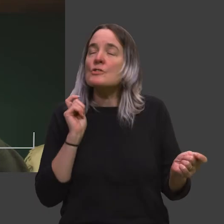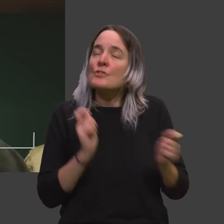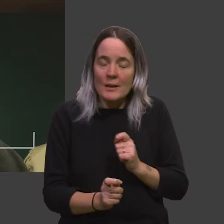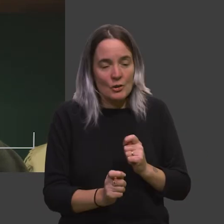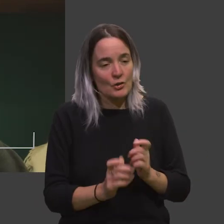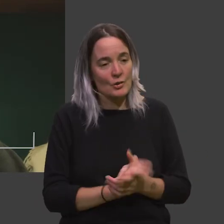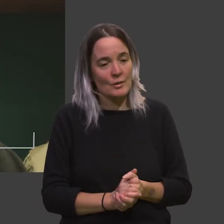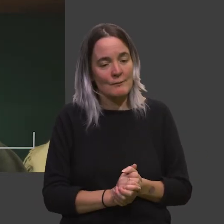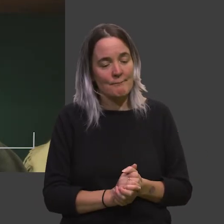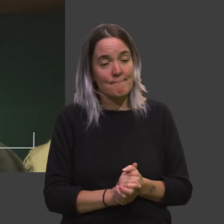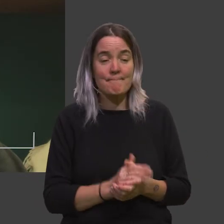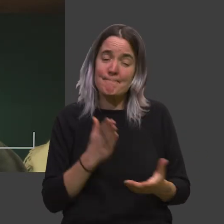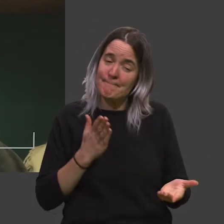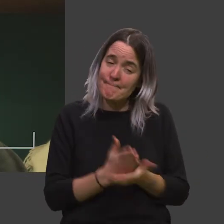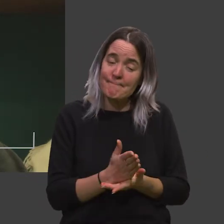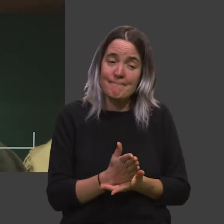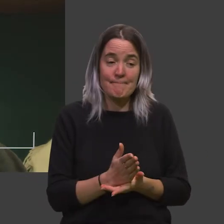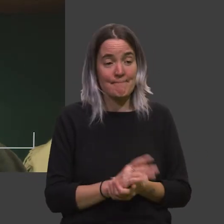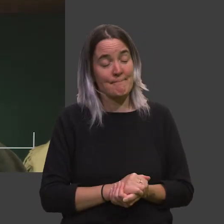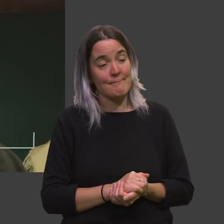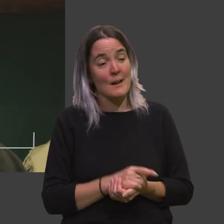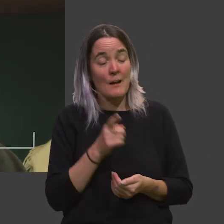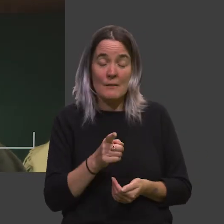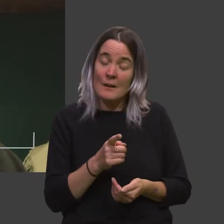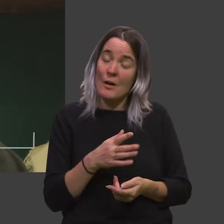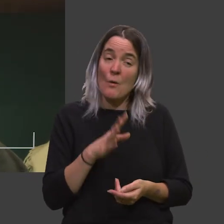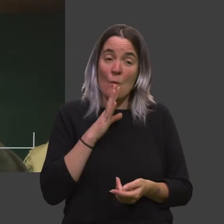And really, your Welsh lessons are the best part of my week.